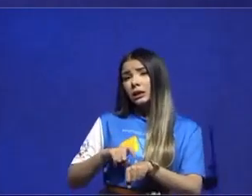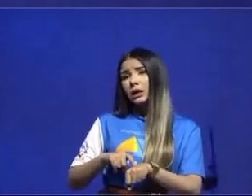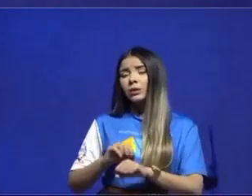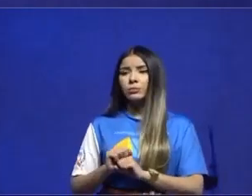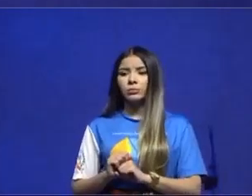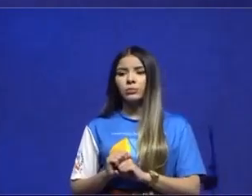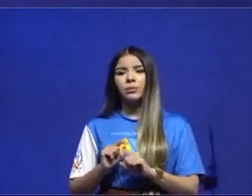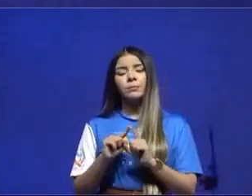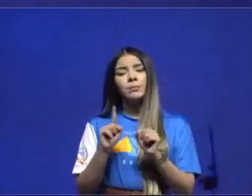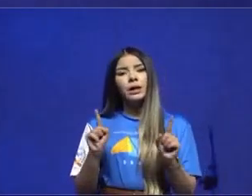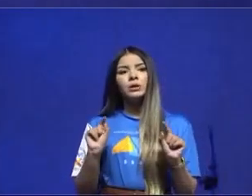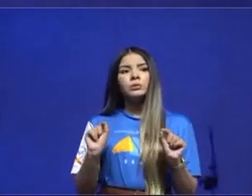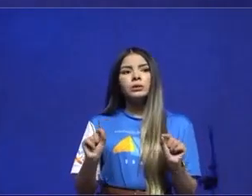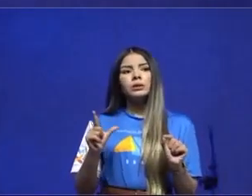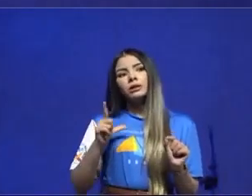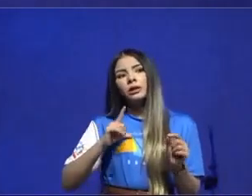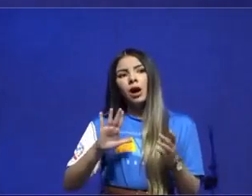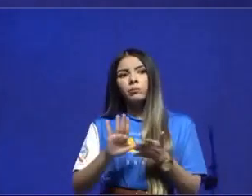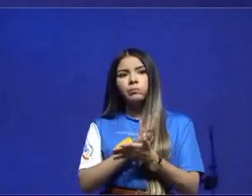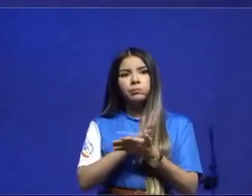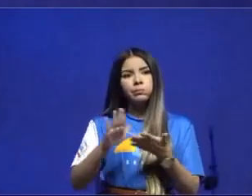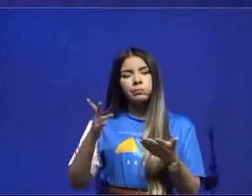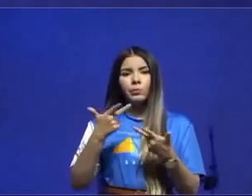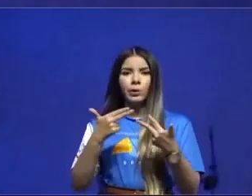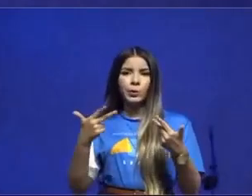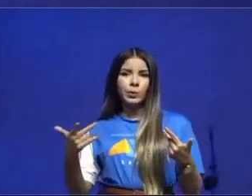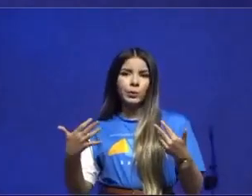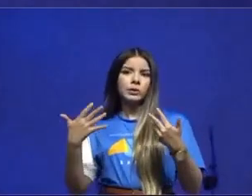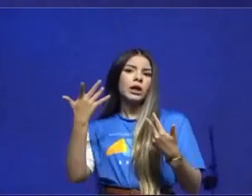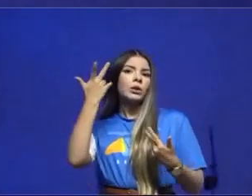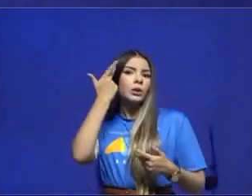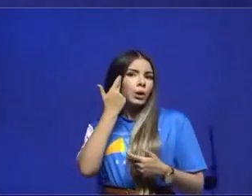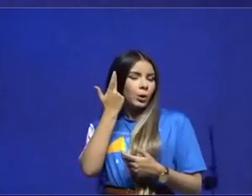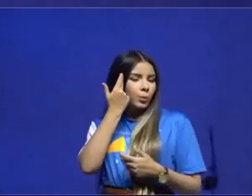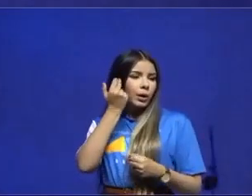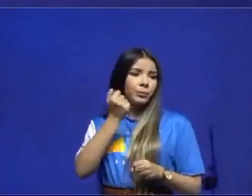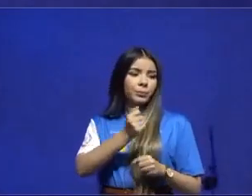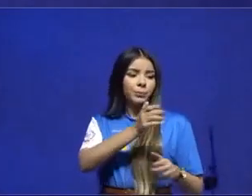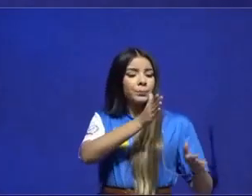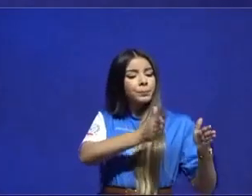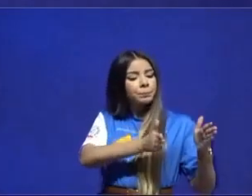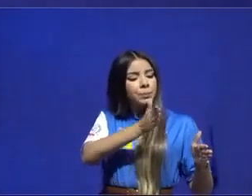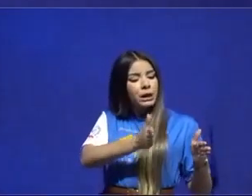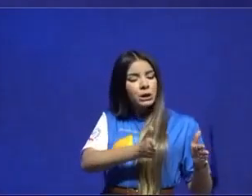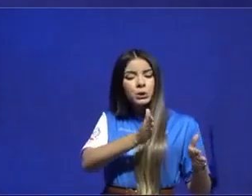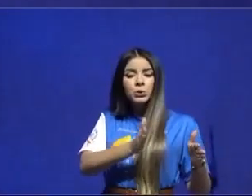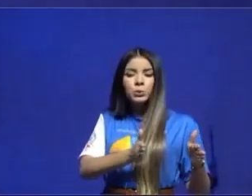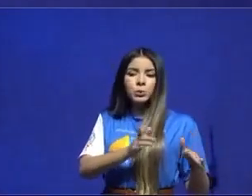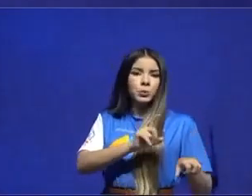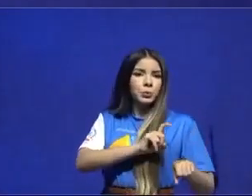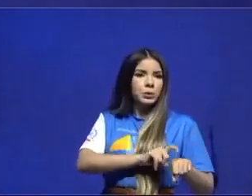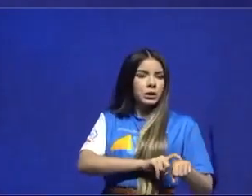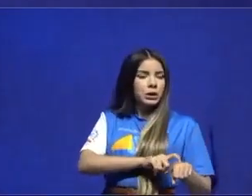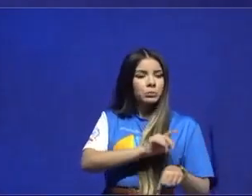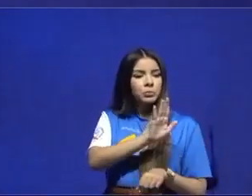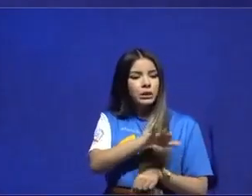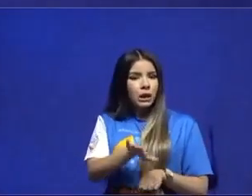up to a certain period the child's time it must be considered and must be expected after